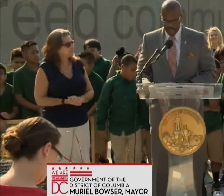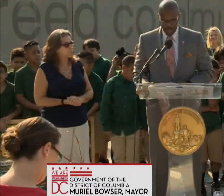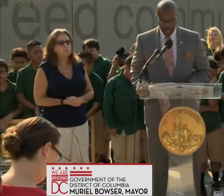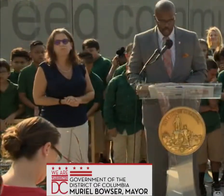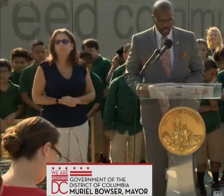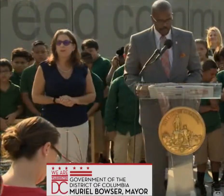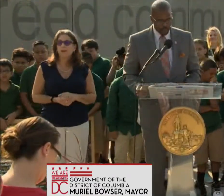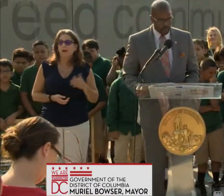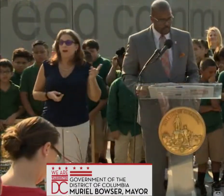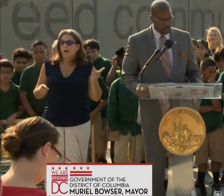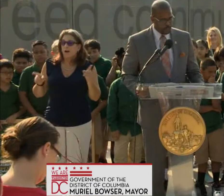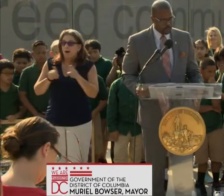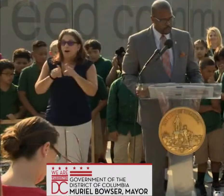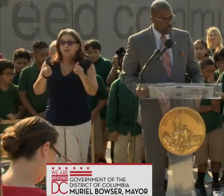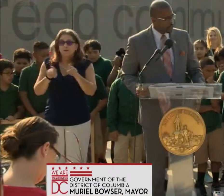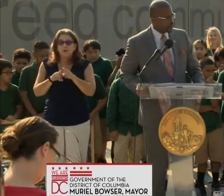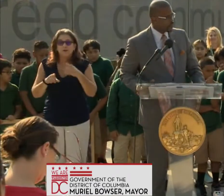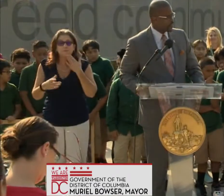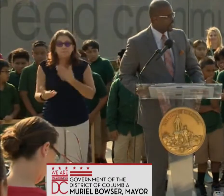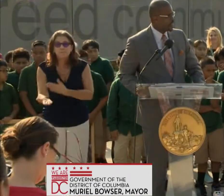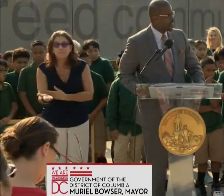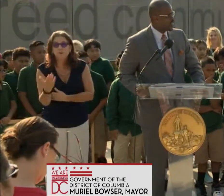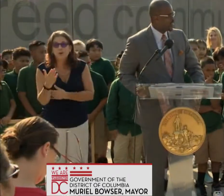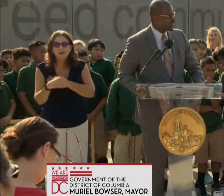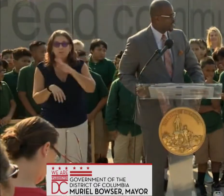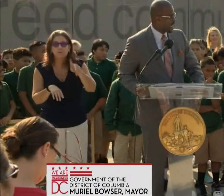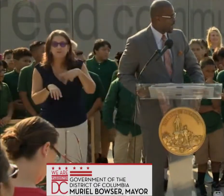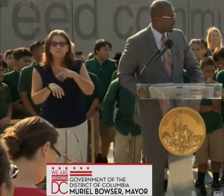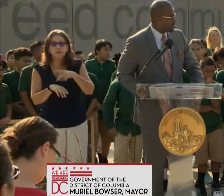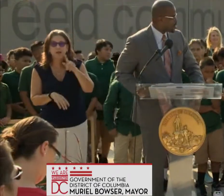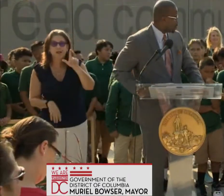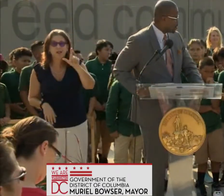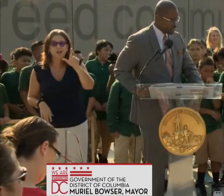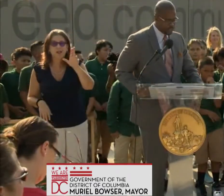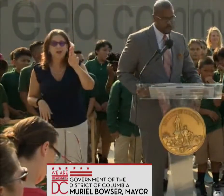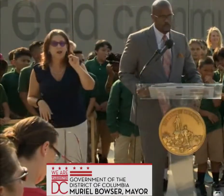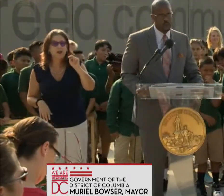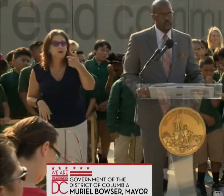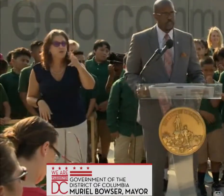good morning to principal Lundgren and the staff and students here Murray Reid